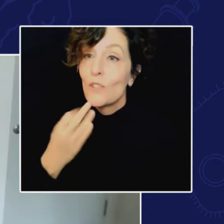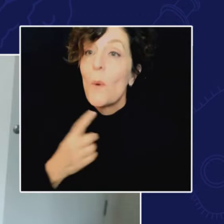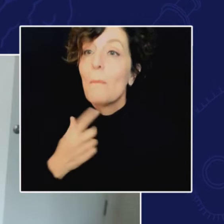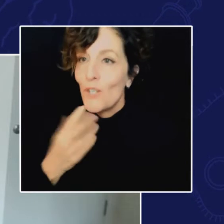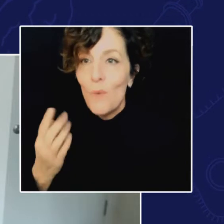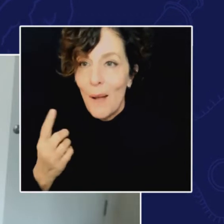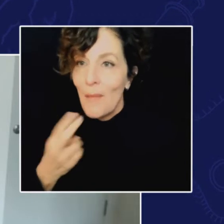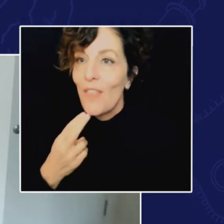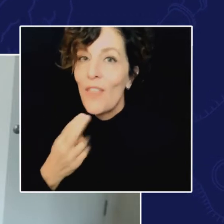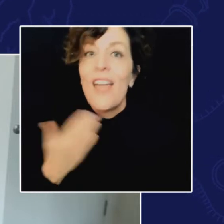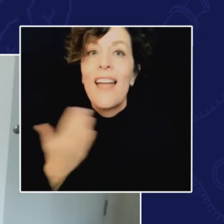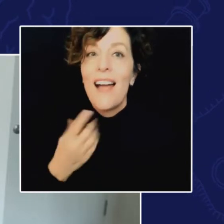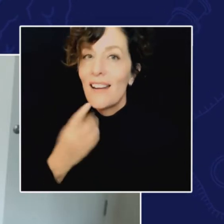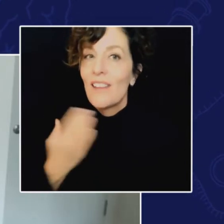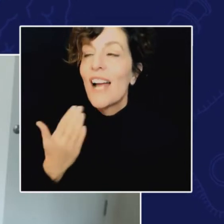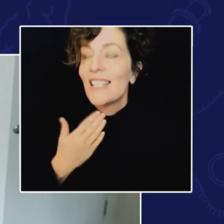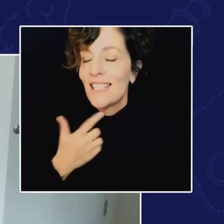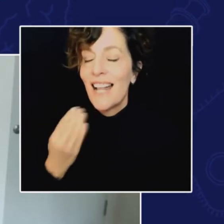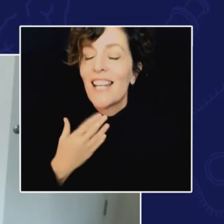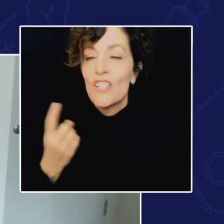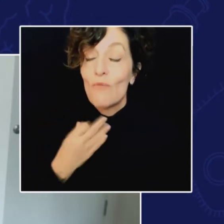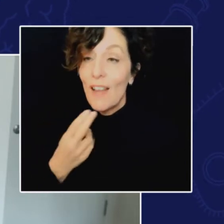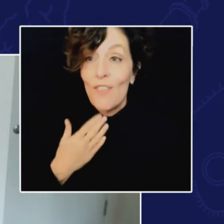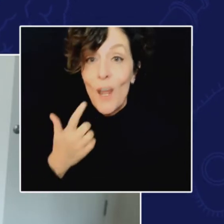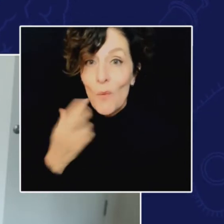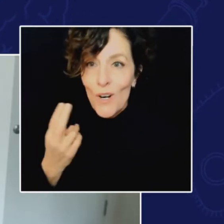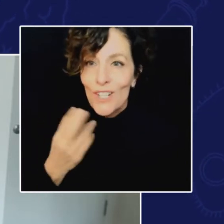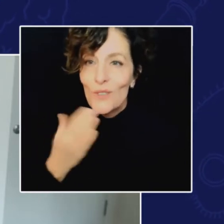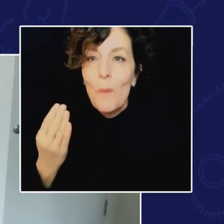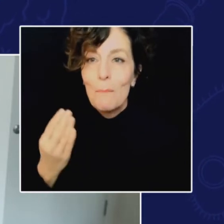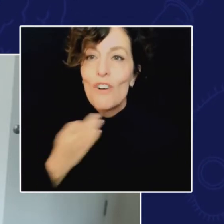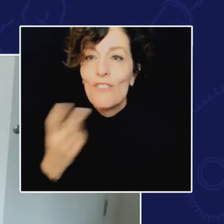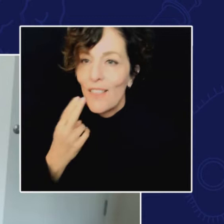identify talent and drive, and they work to bring these people into